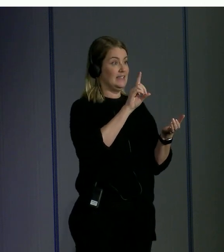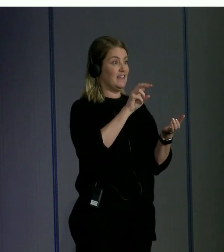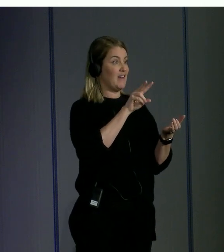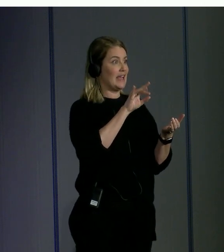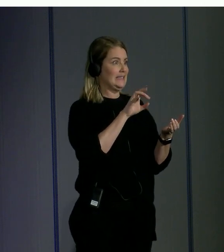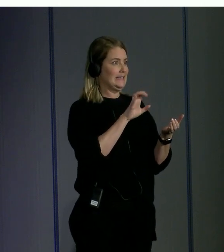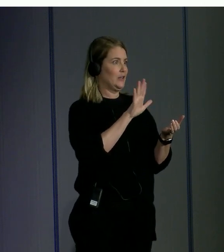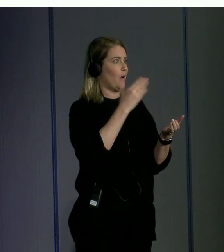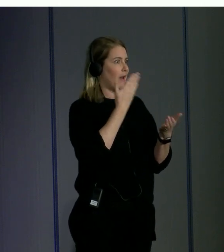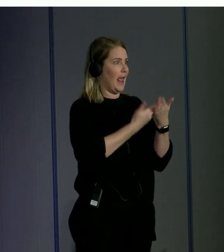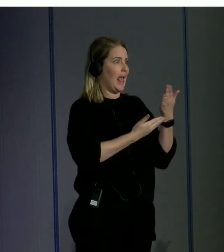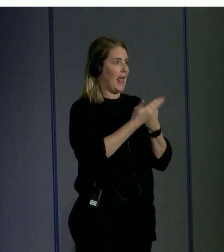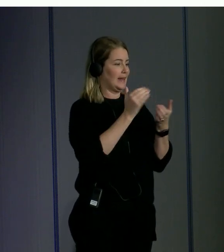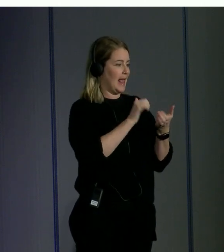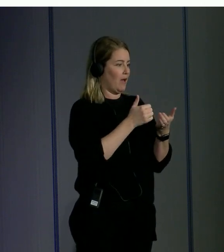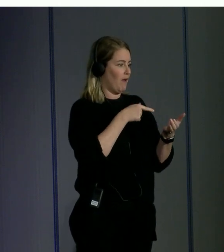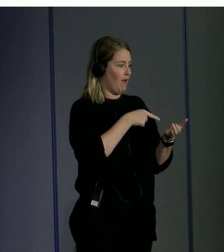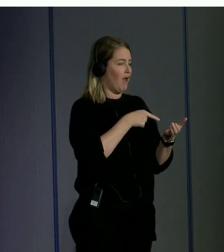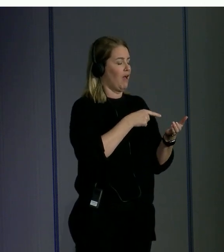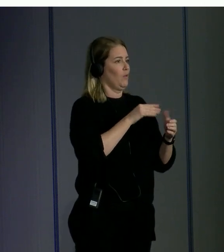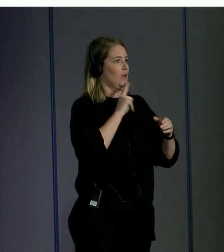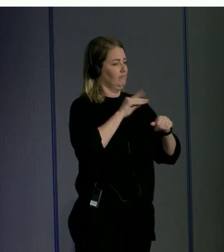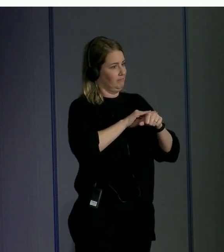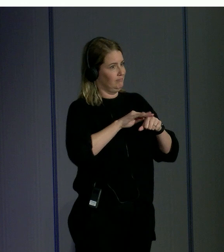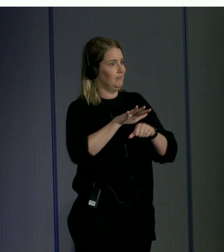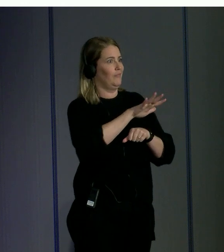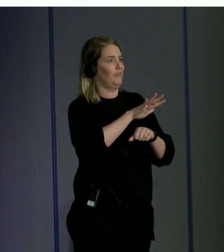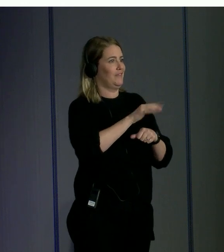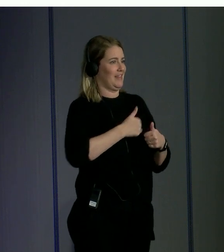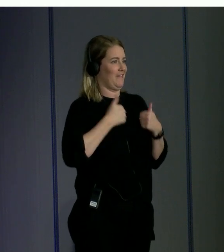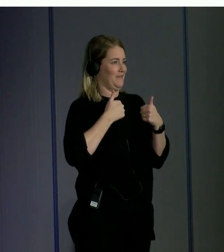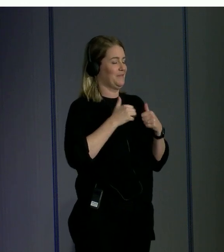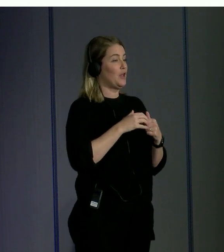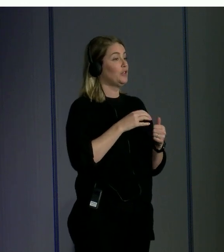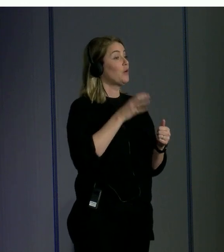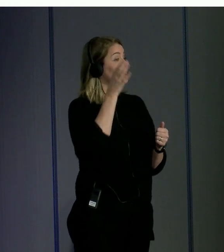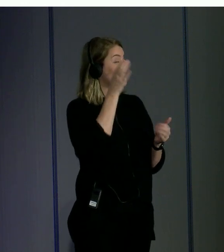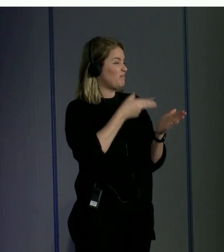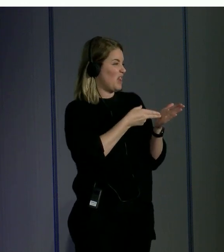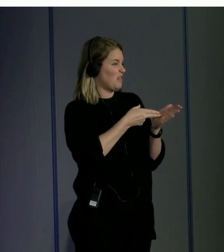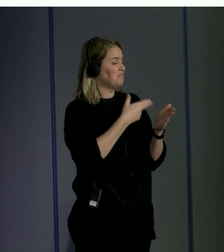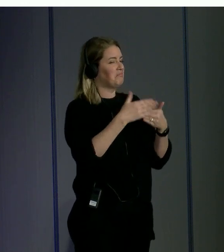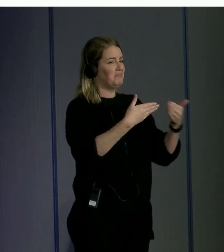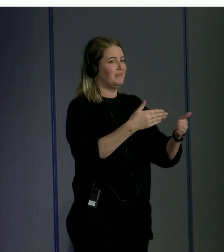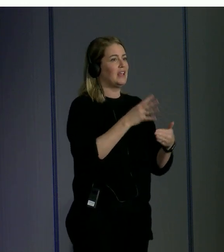life. So let's go. Conceptual integrity, and we talked little bit about conceptual integrity.